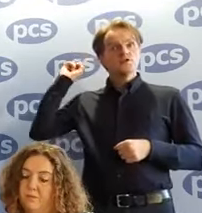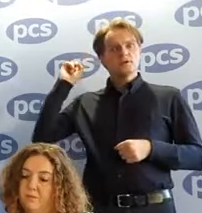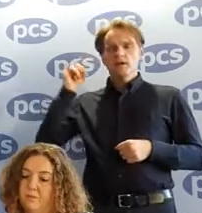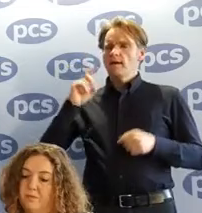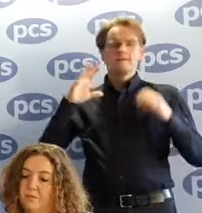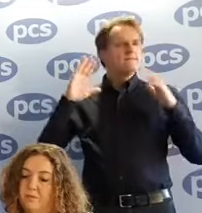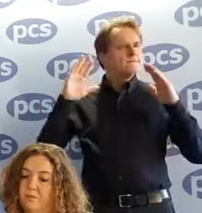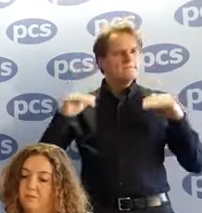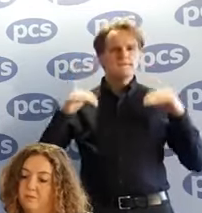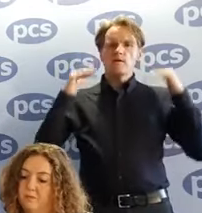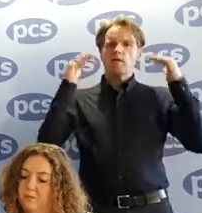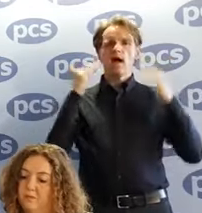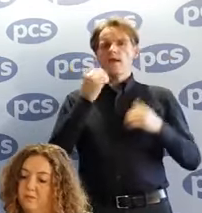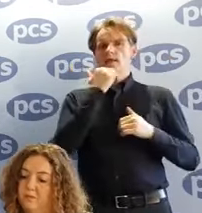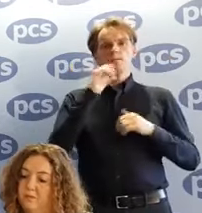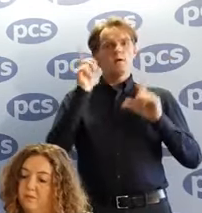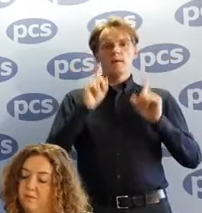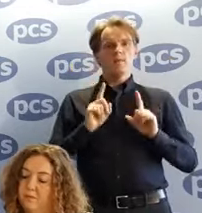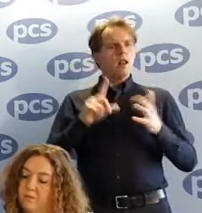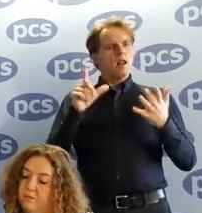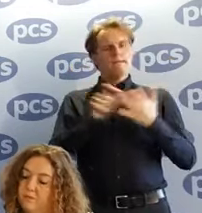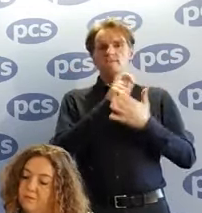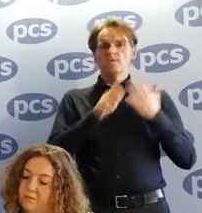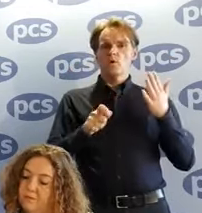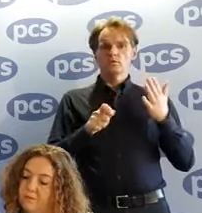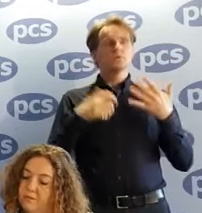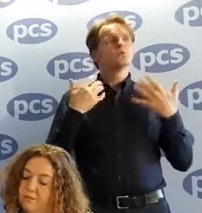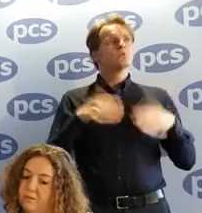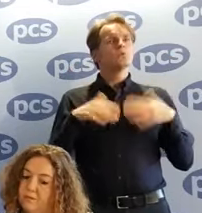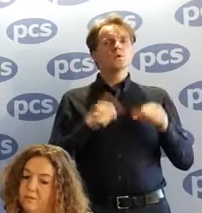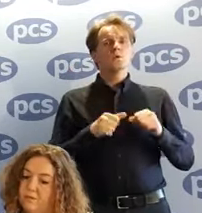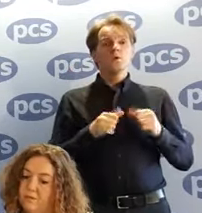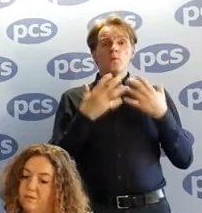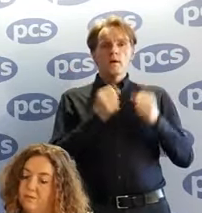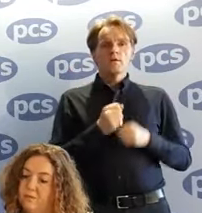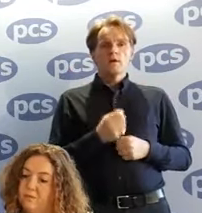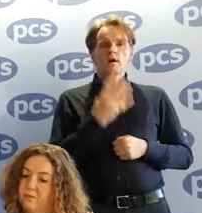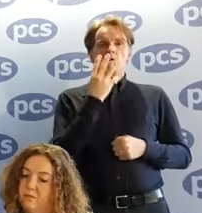union in any ballot in the union's history and we got to 48.8% now